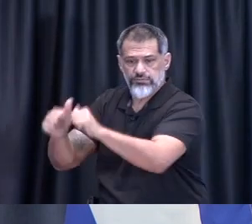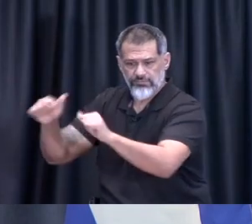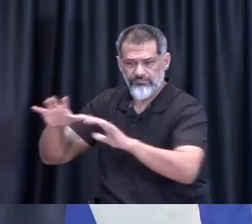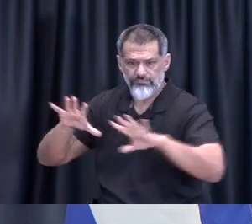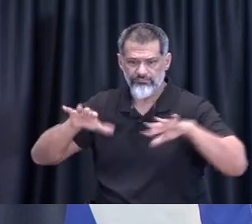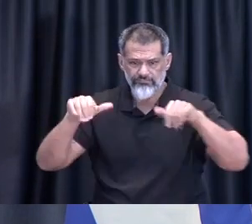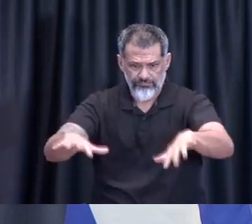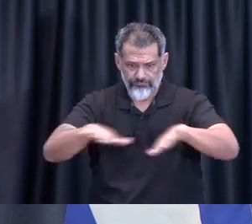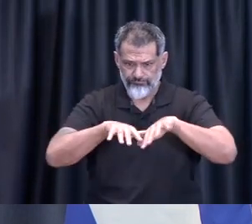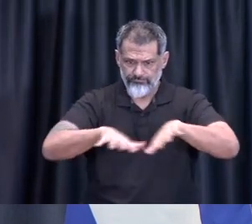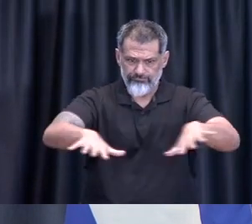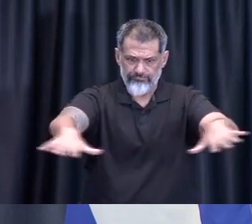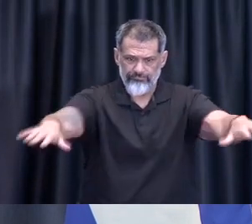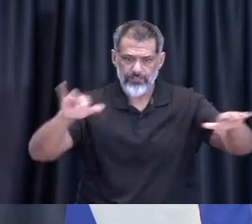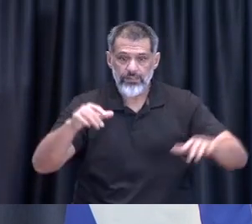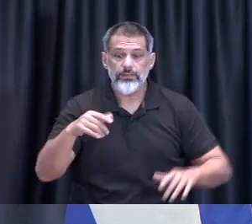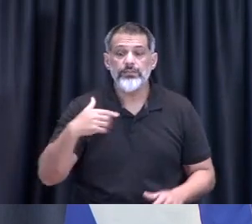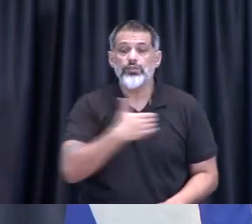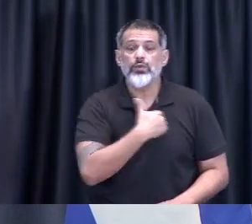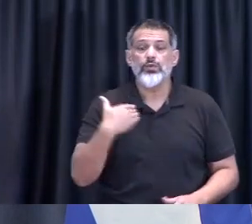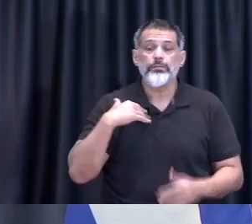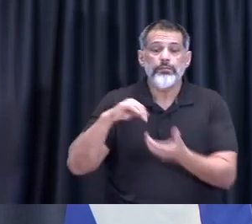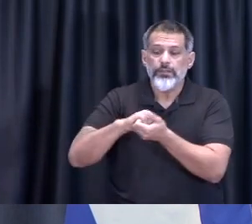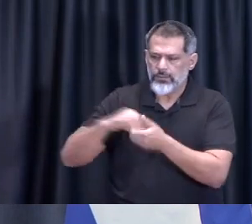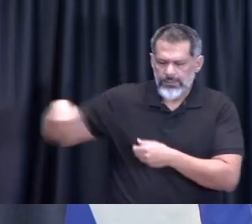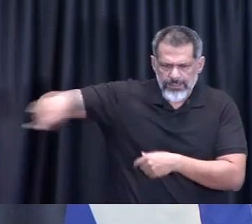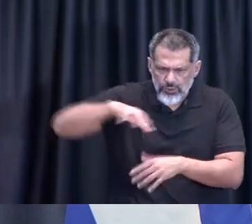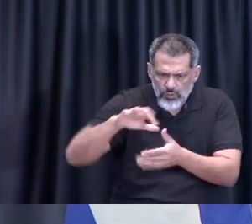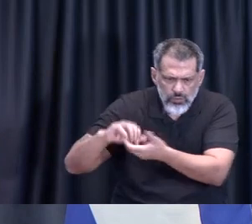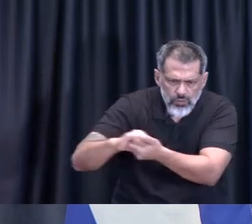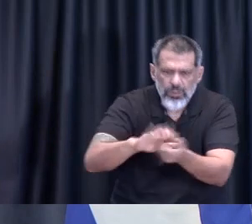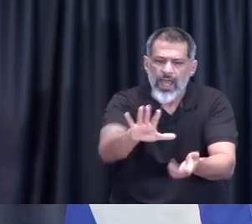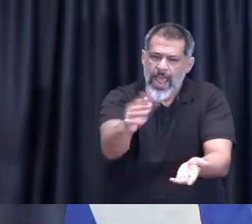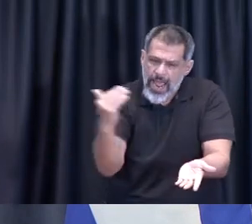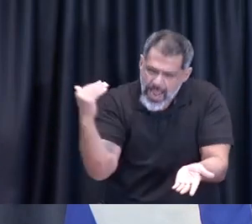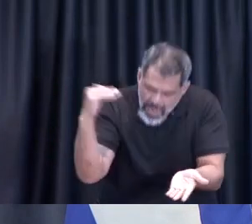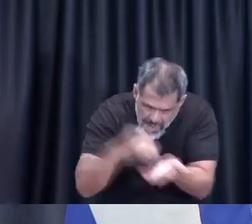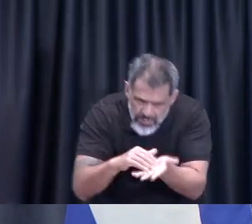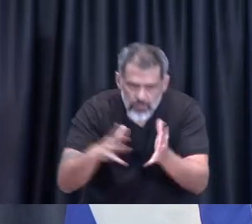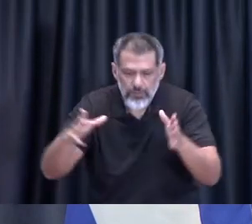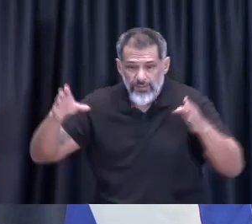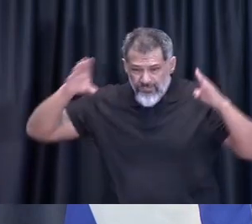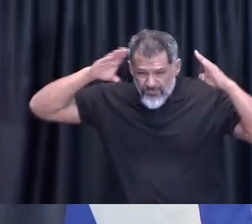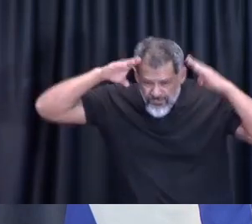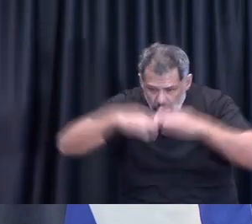With our Team Toronto partners, we will again focus our efforts and resources to returning